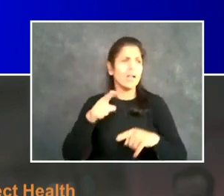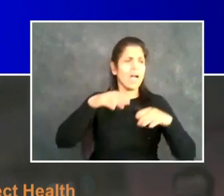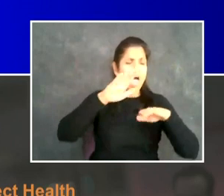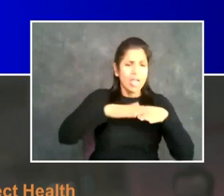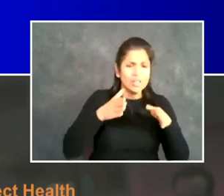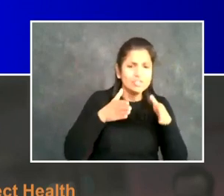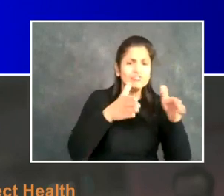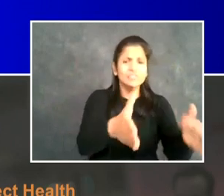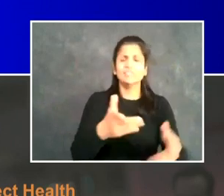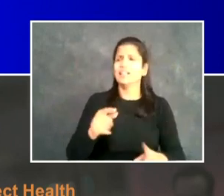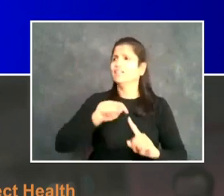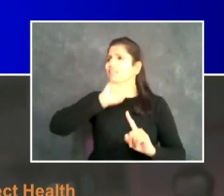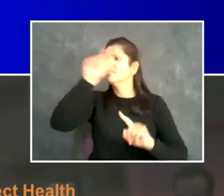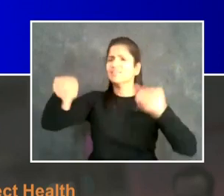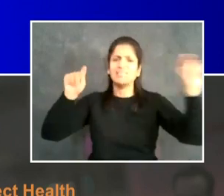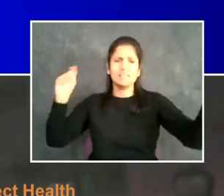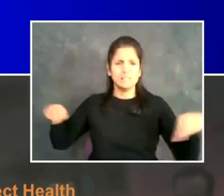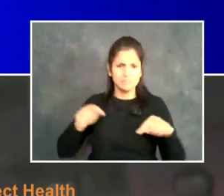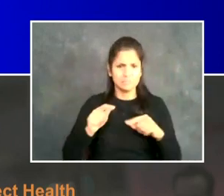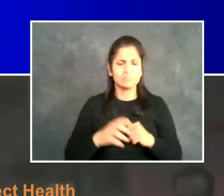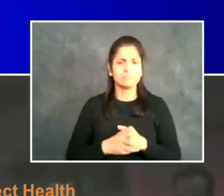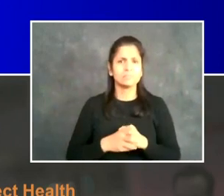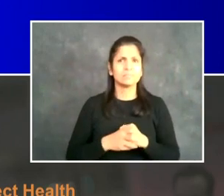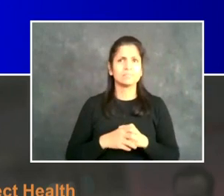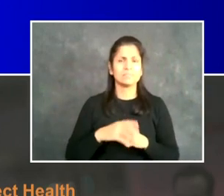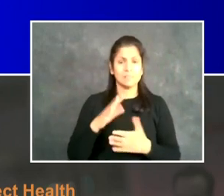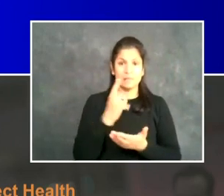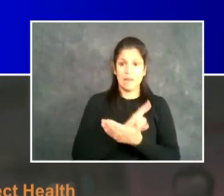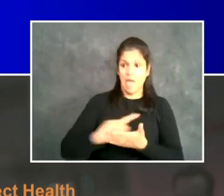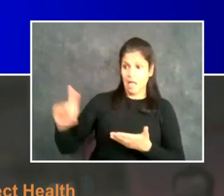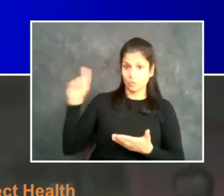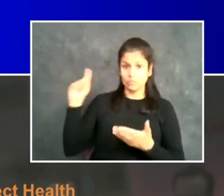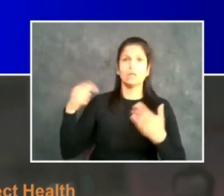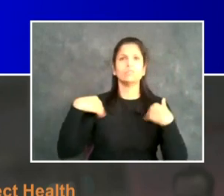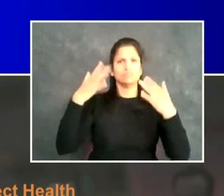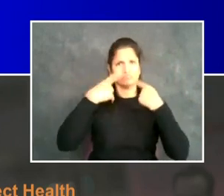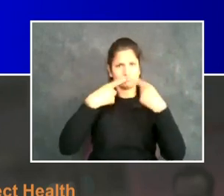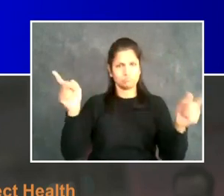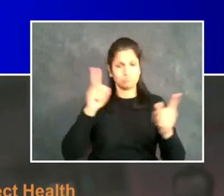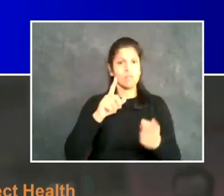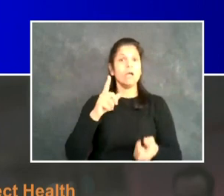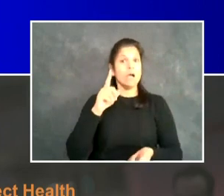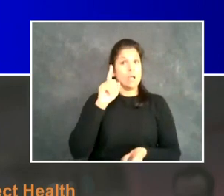HOMELESS IN HOTELS RATHER THAN SHELTERS TO MAKE SURE PEOPLE